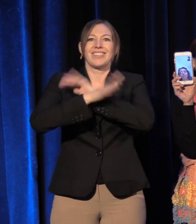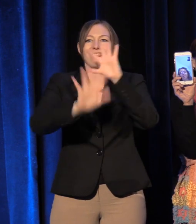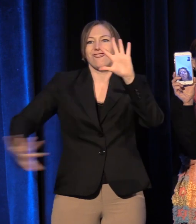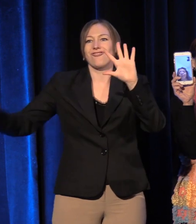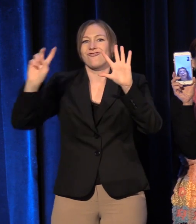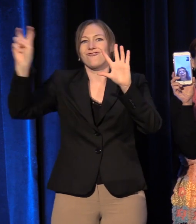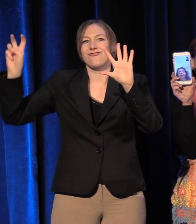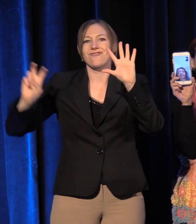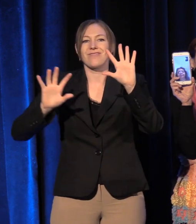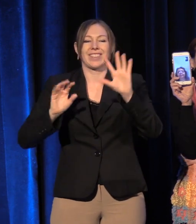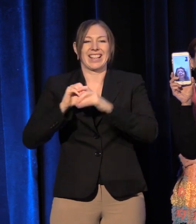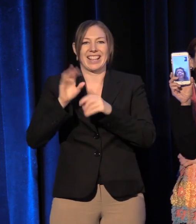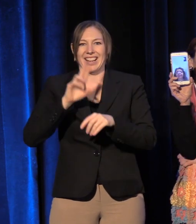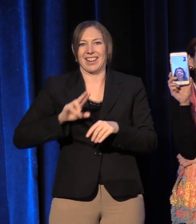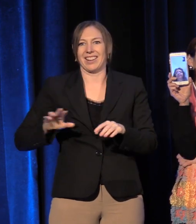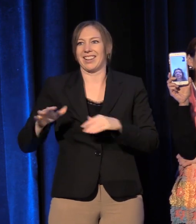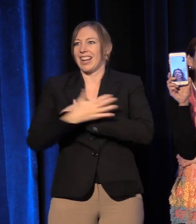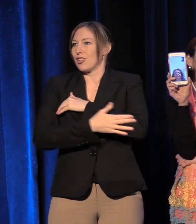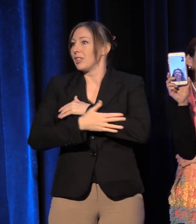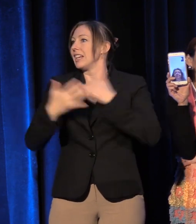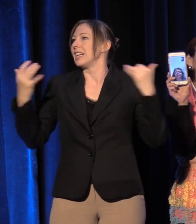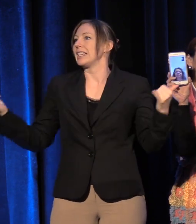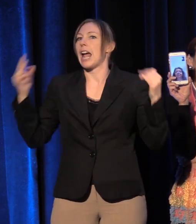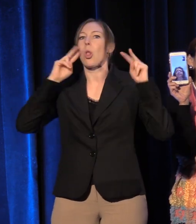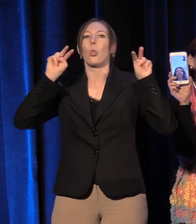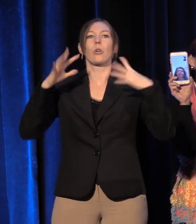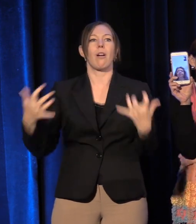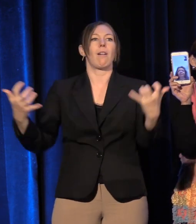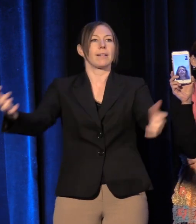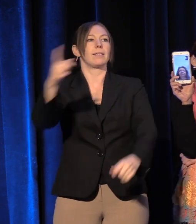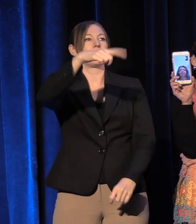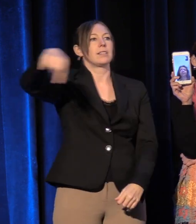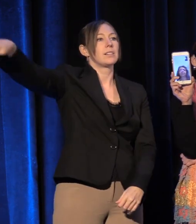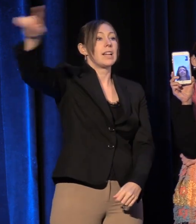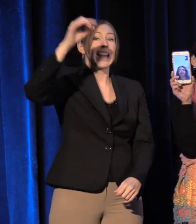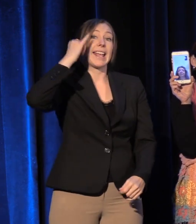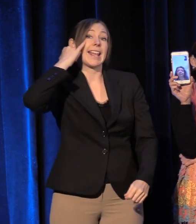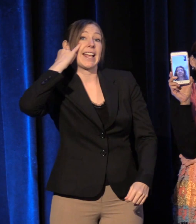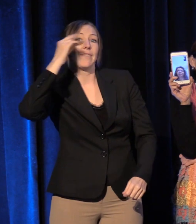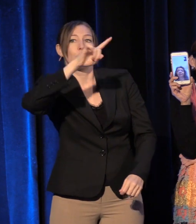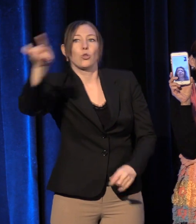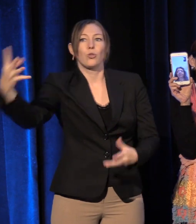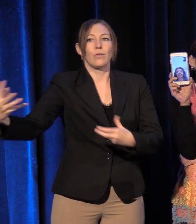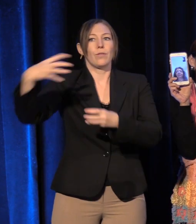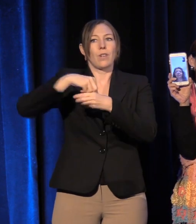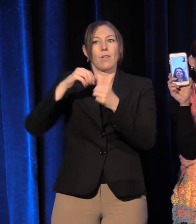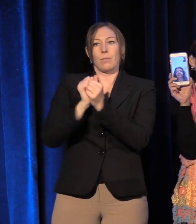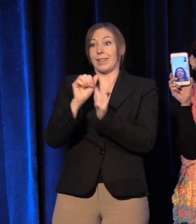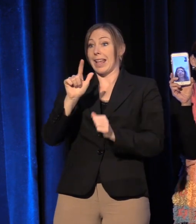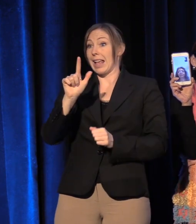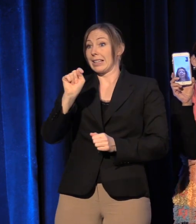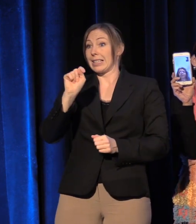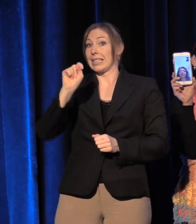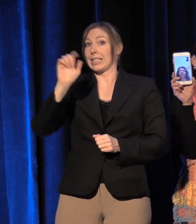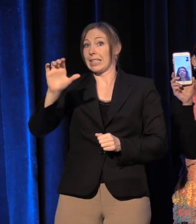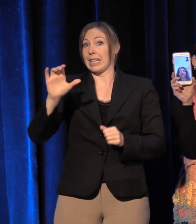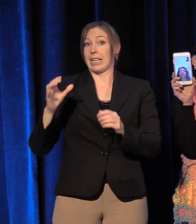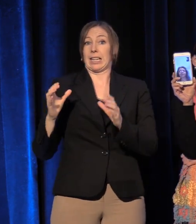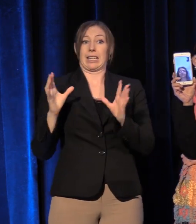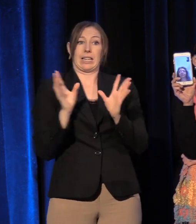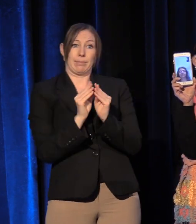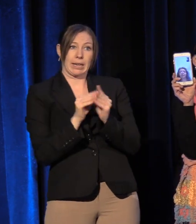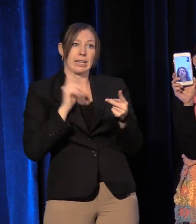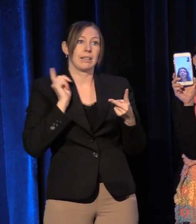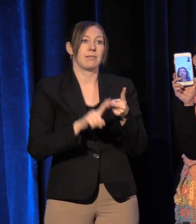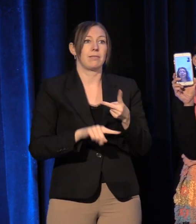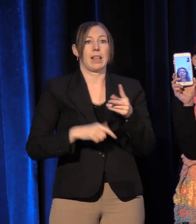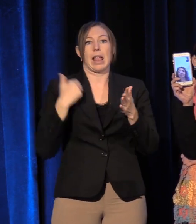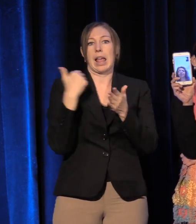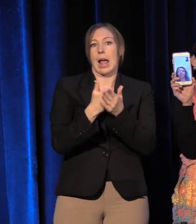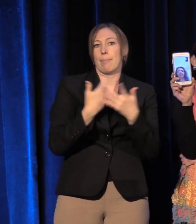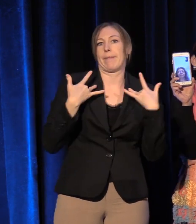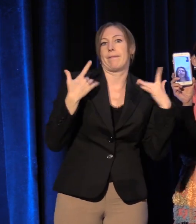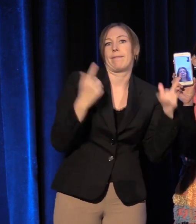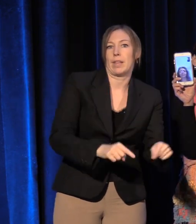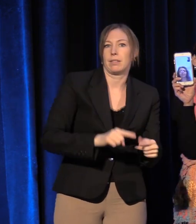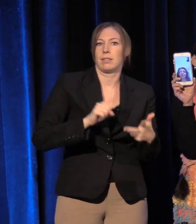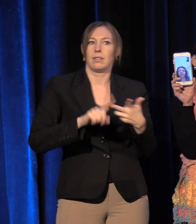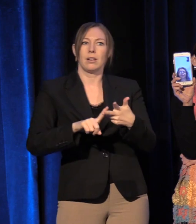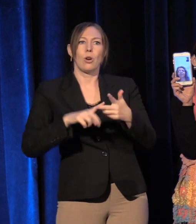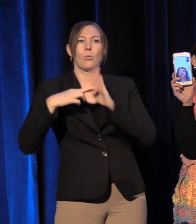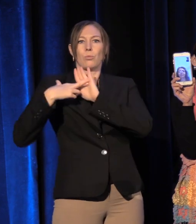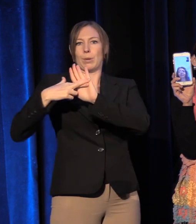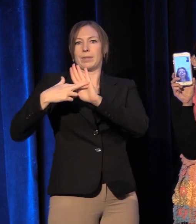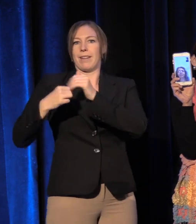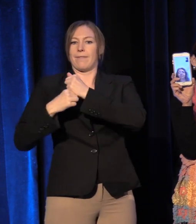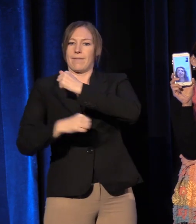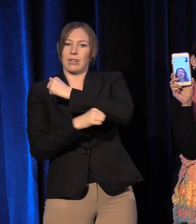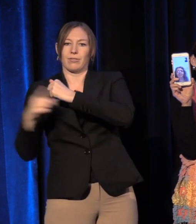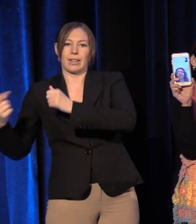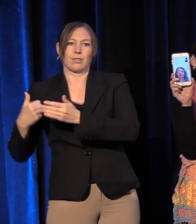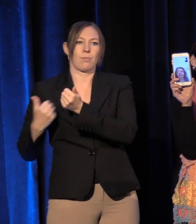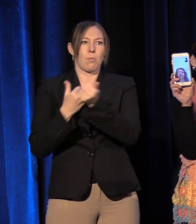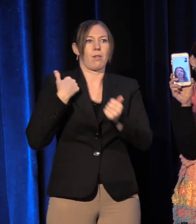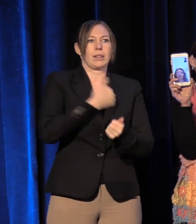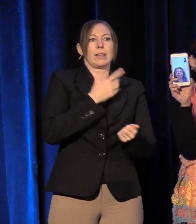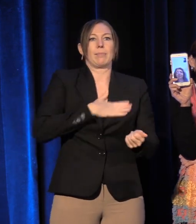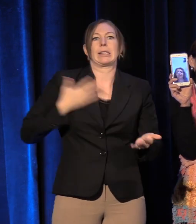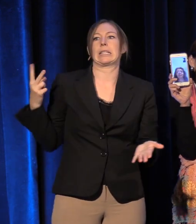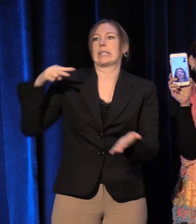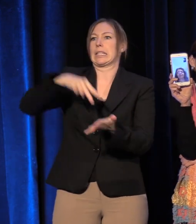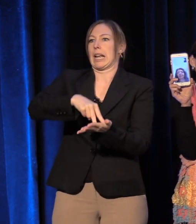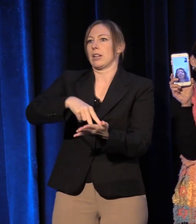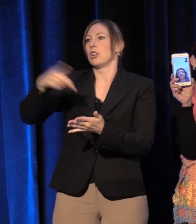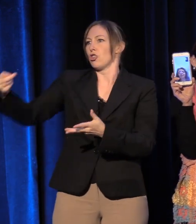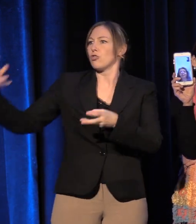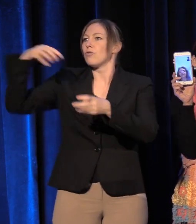Now, look to the audience. If you have been involved in an LTC committee, helped plan an LTC event, or represent a foundation that has supported our work, please stand, because you’re in the Commons.